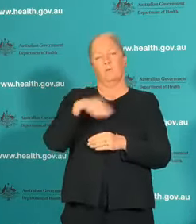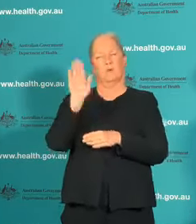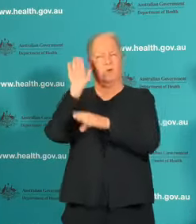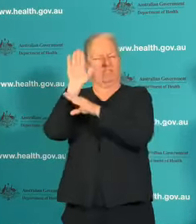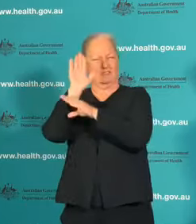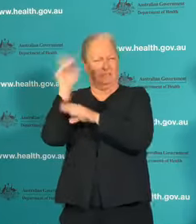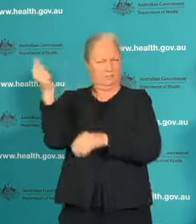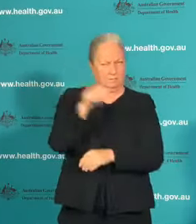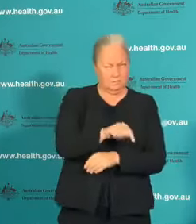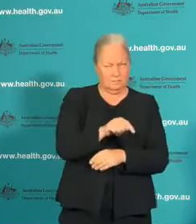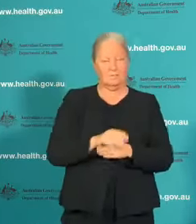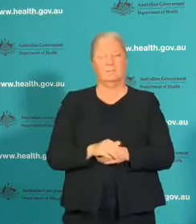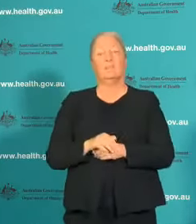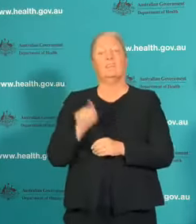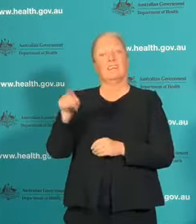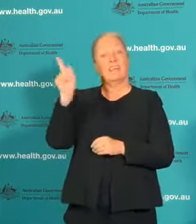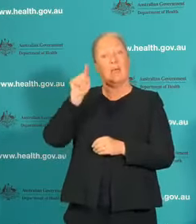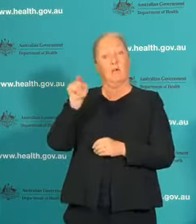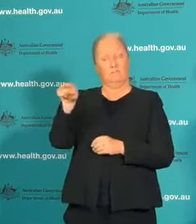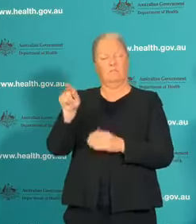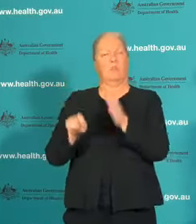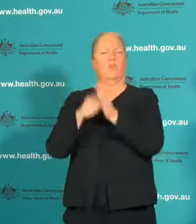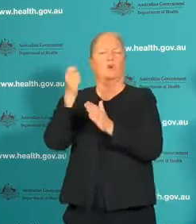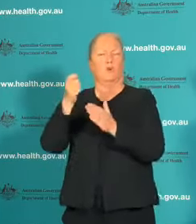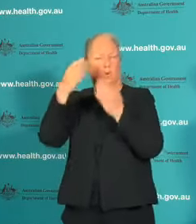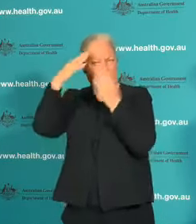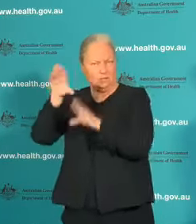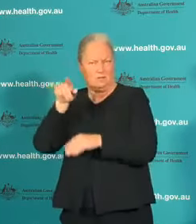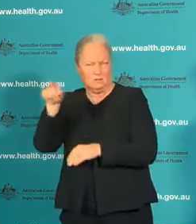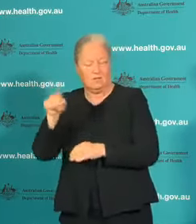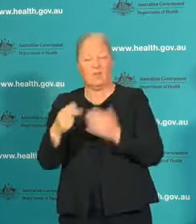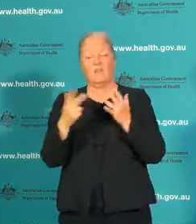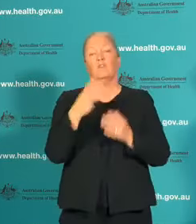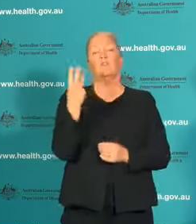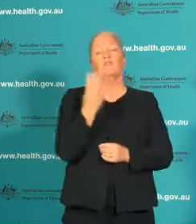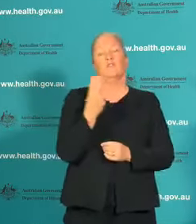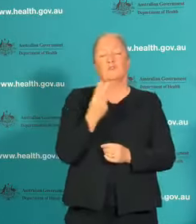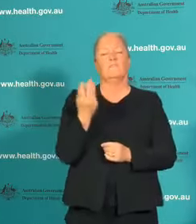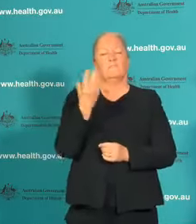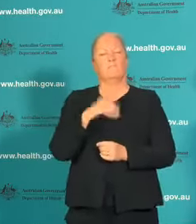and that person is in hotel quarantine the other 13 cases are locally acquired